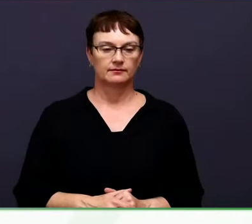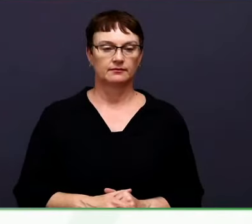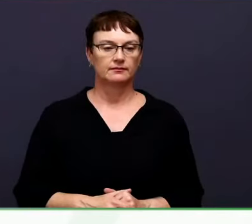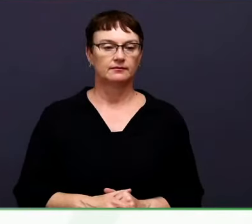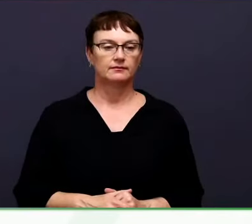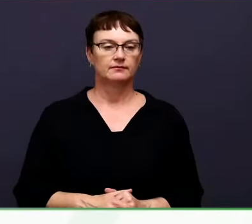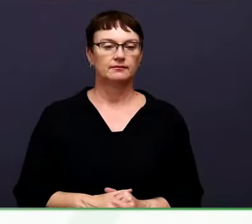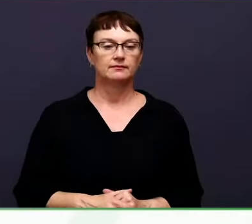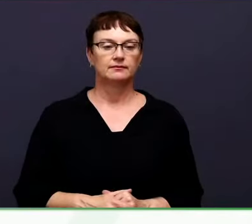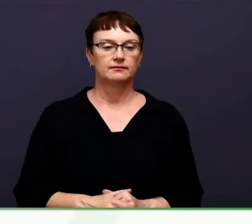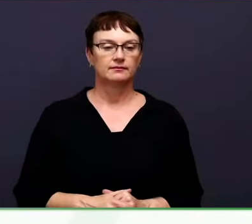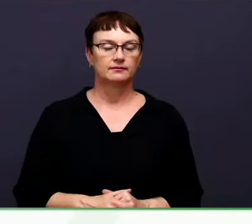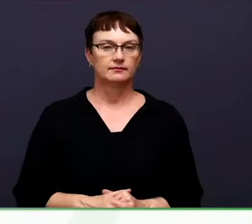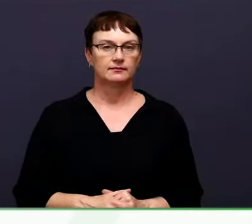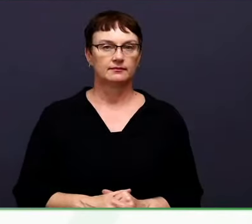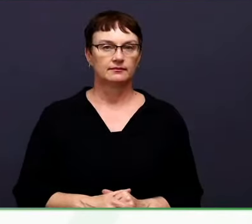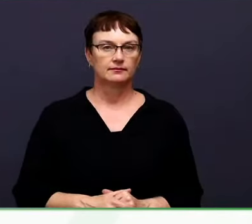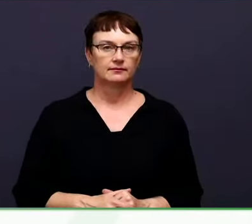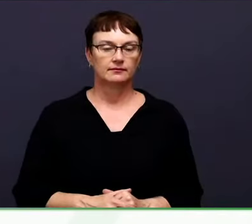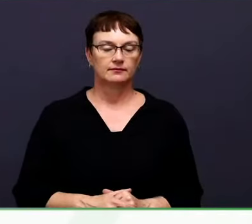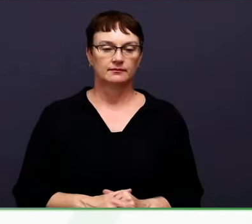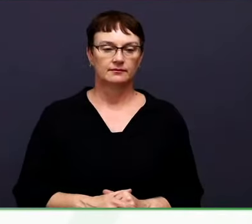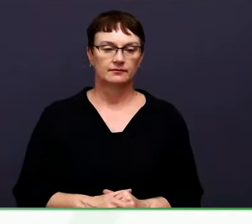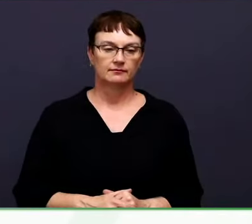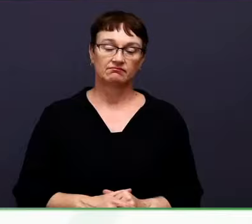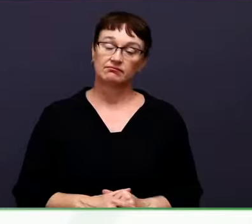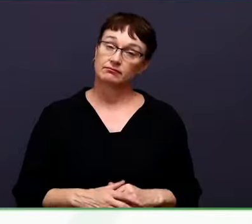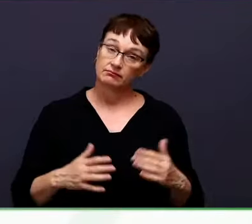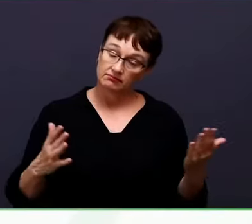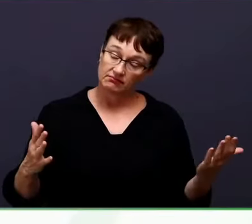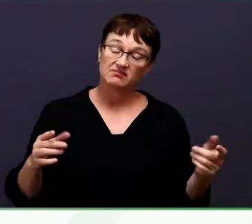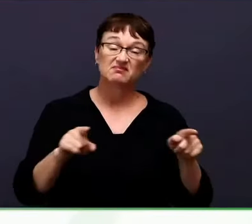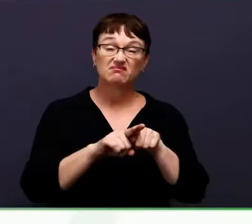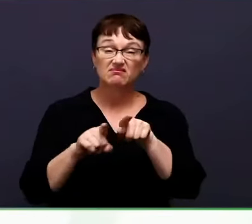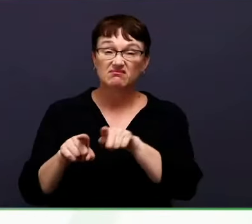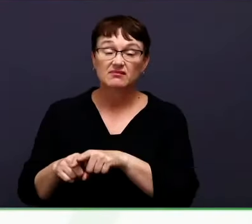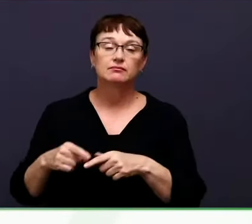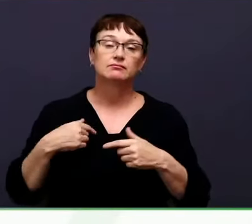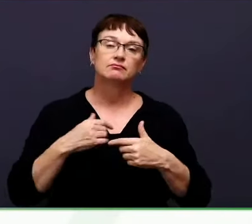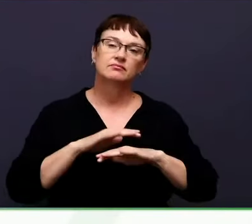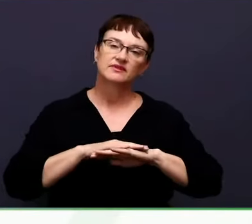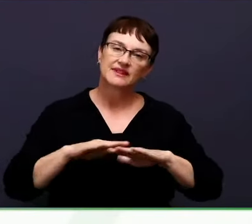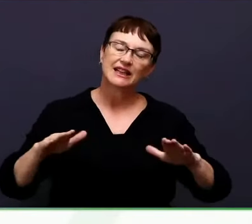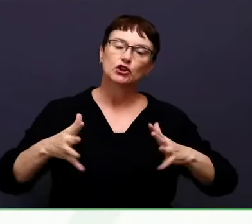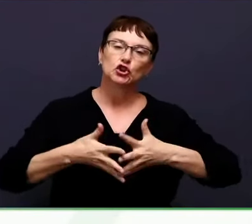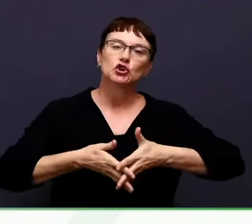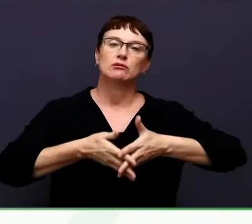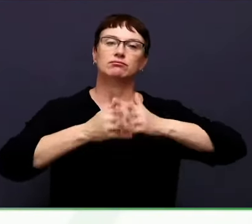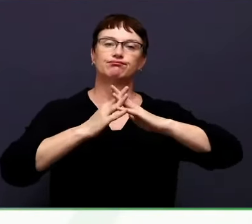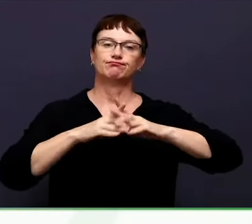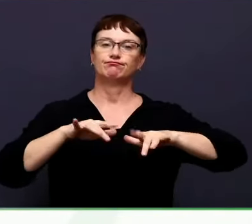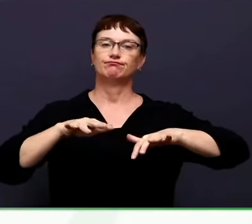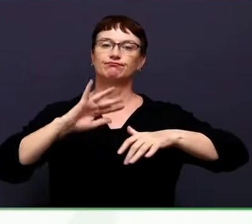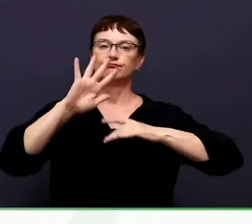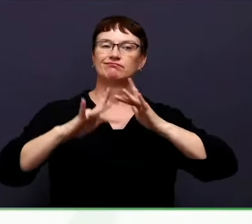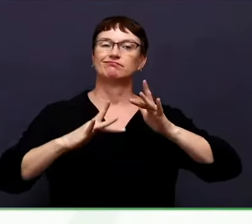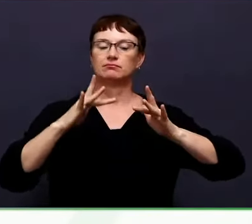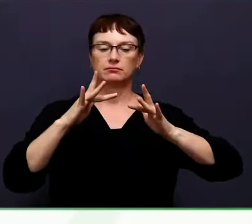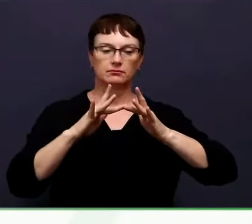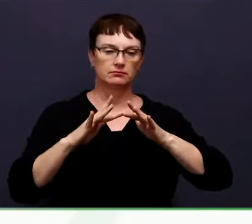We also created an image support on politics. It was produced on demand from study Circle leaders.